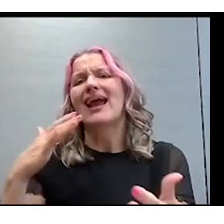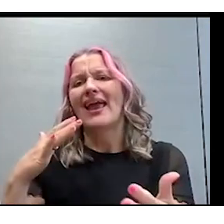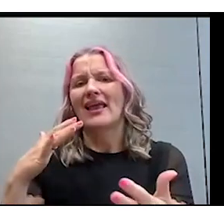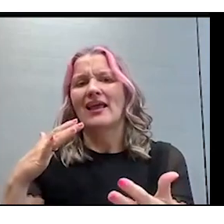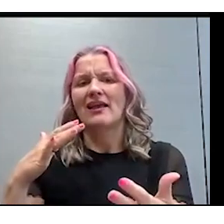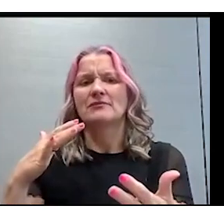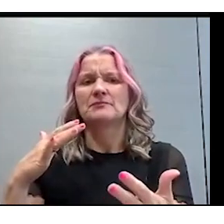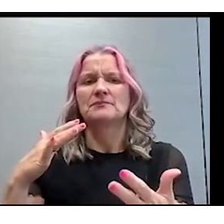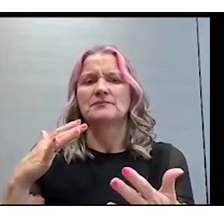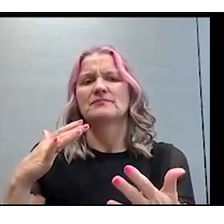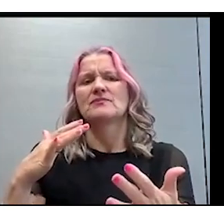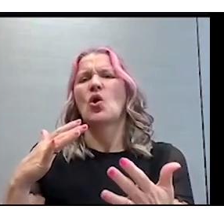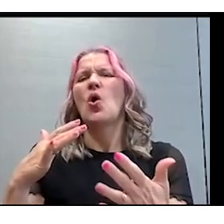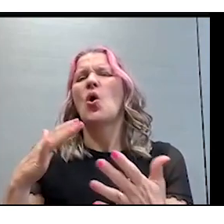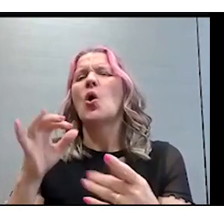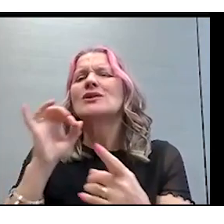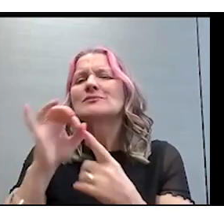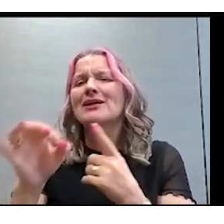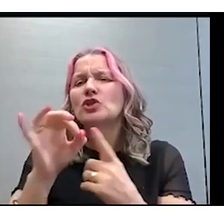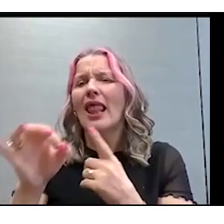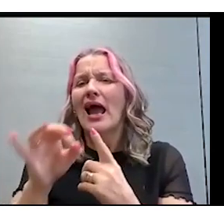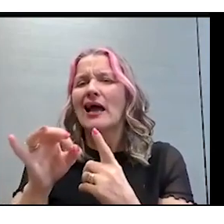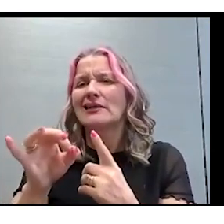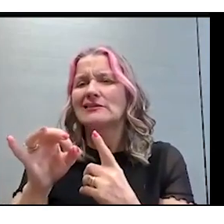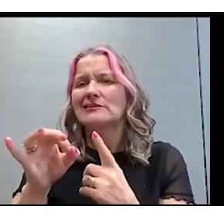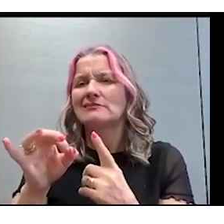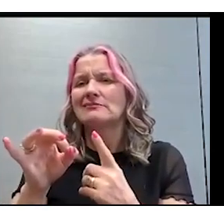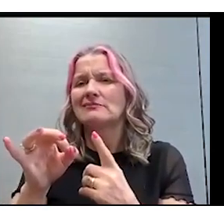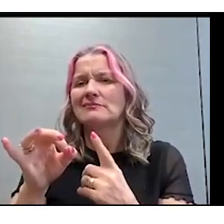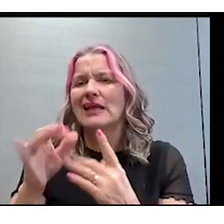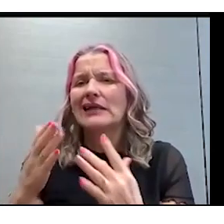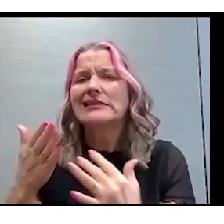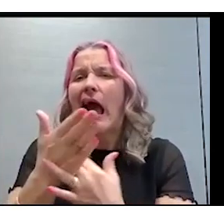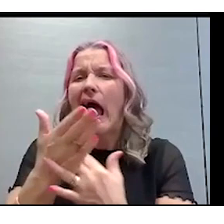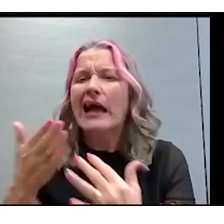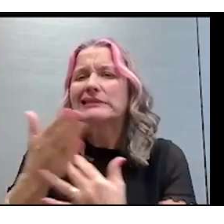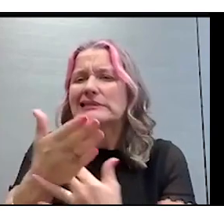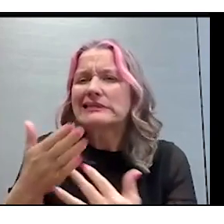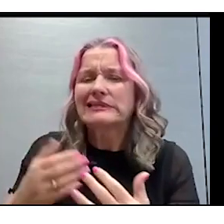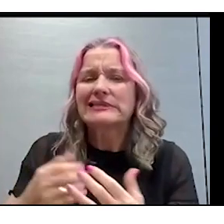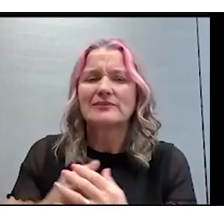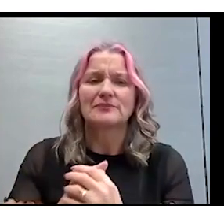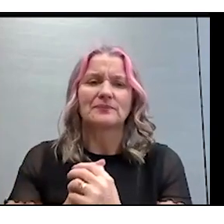let's say specialised attacks that are prompt injection attacks, meaning that you get somebody